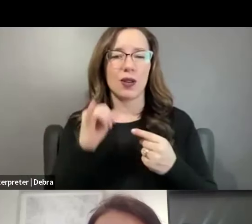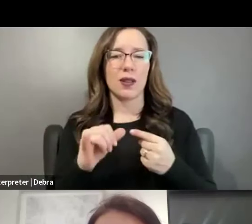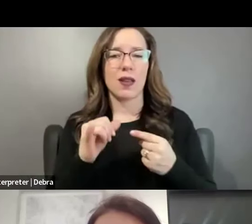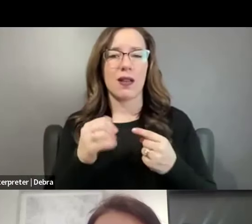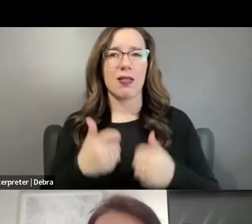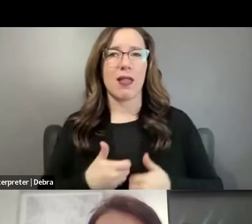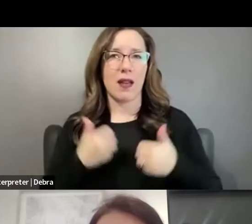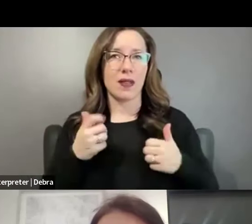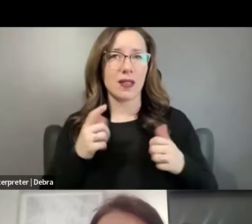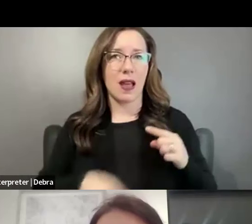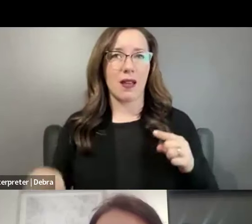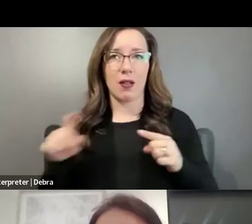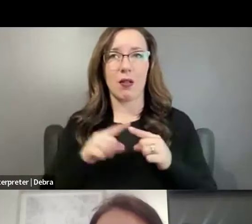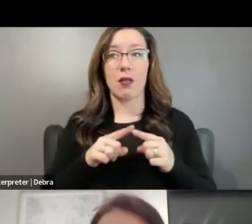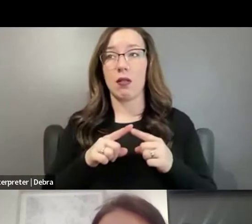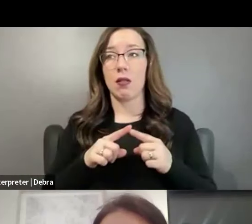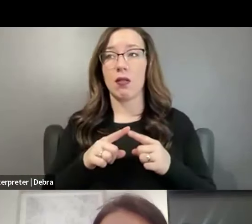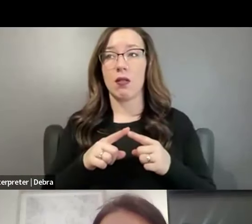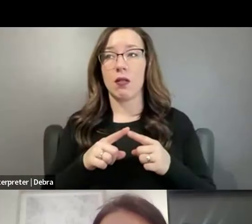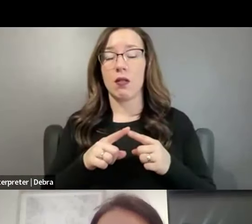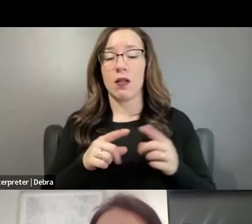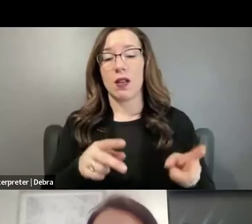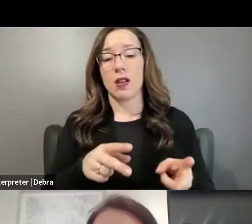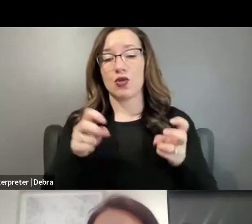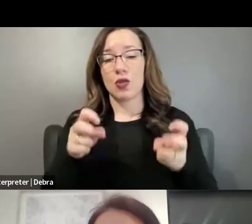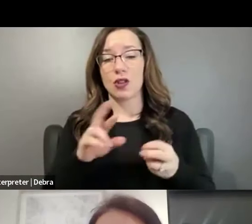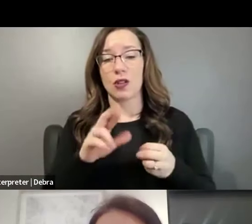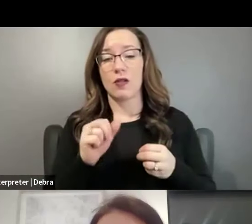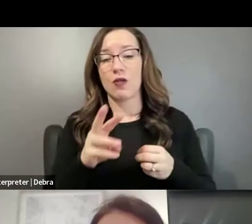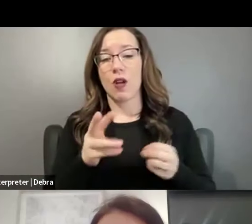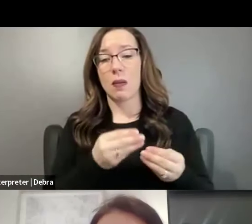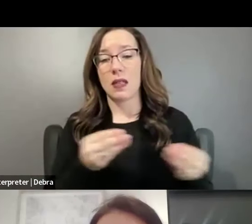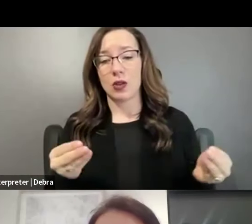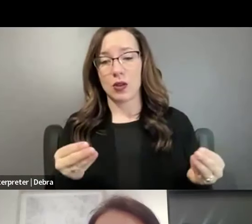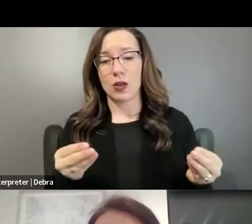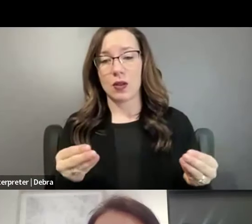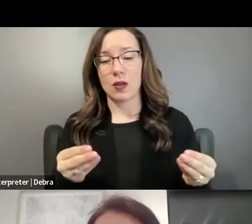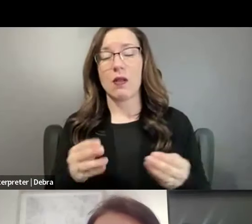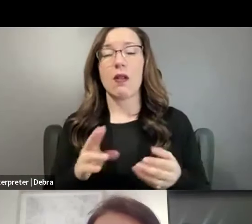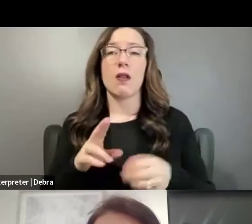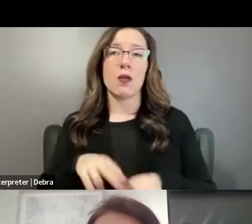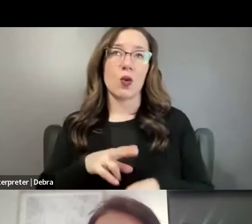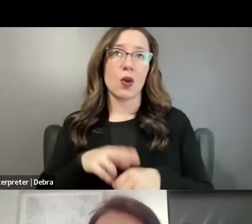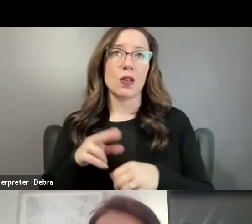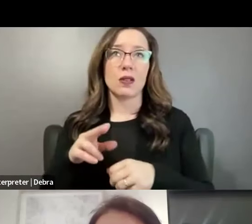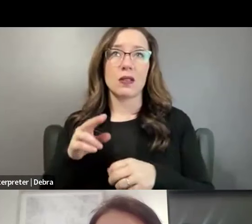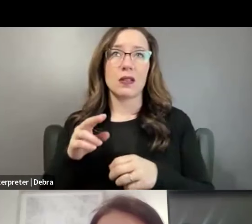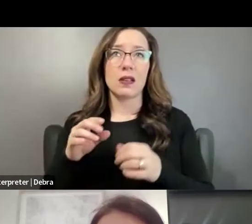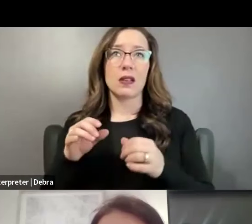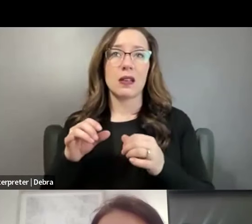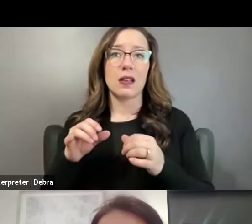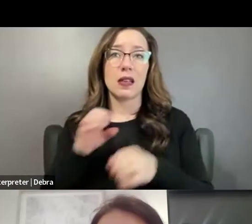so the extraction of the raw material and of course the energy utilized during the production